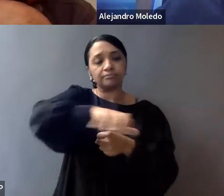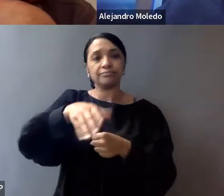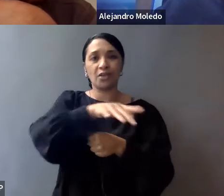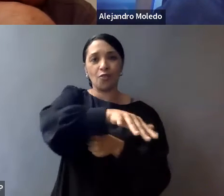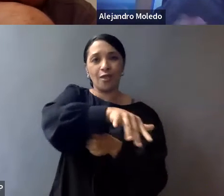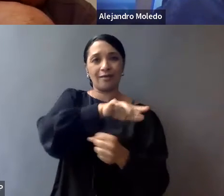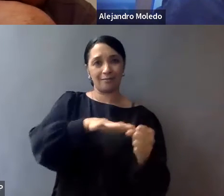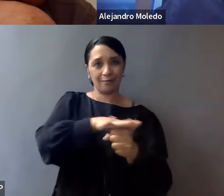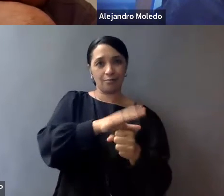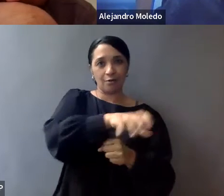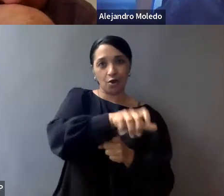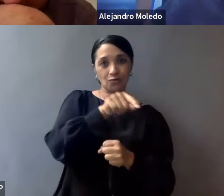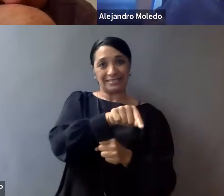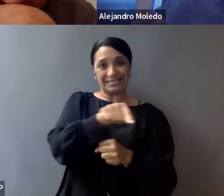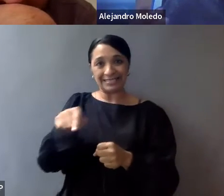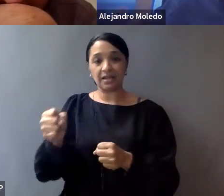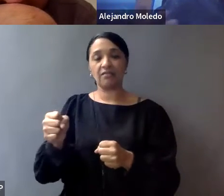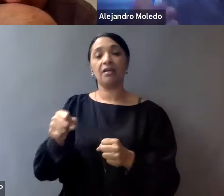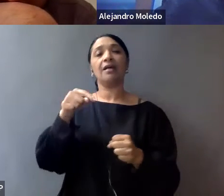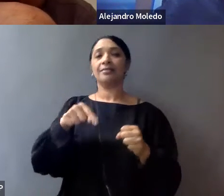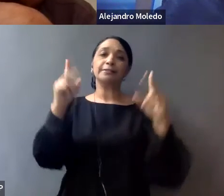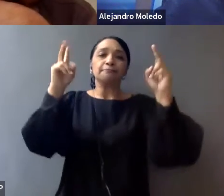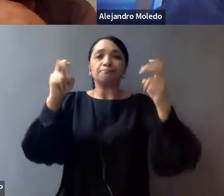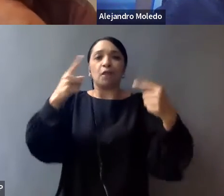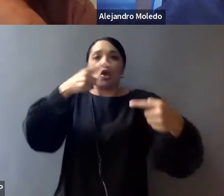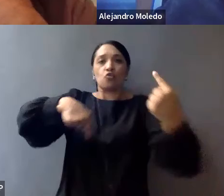This kind of reverse discrimination